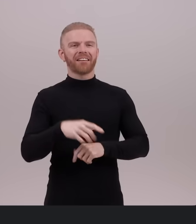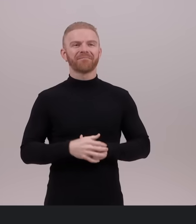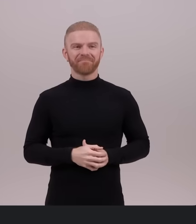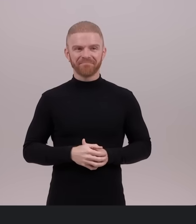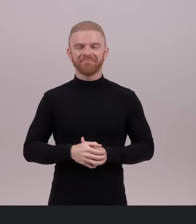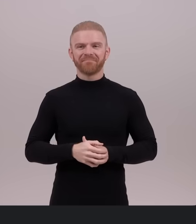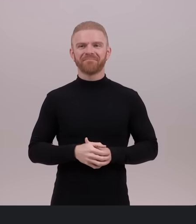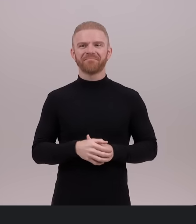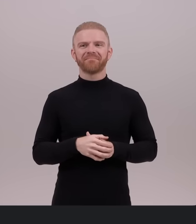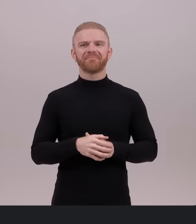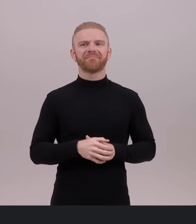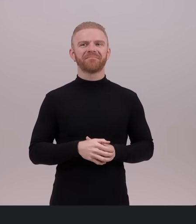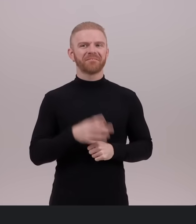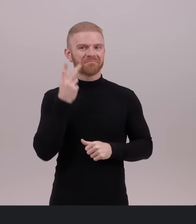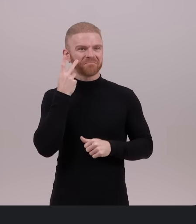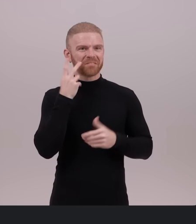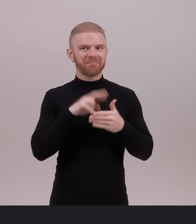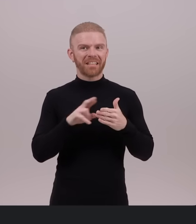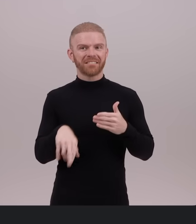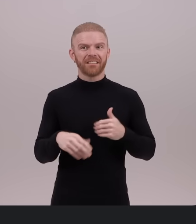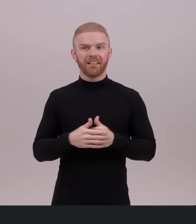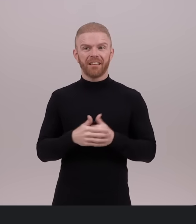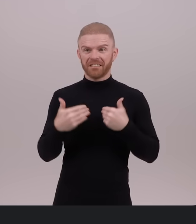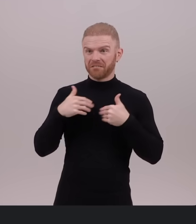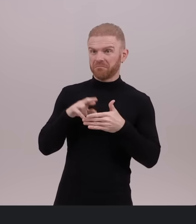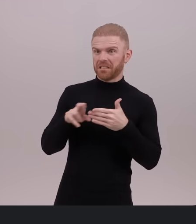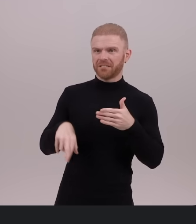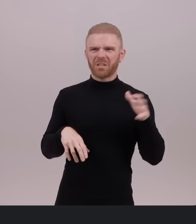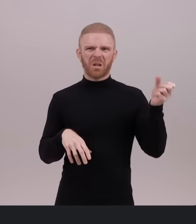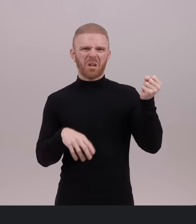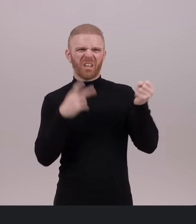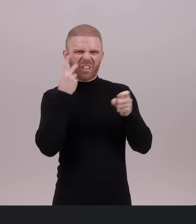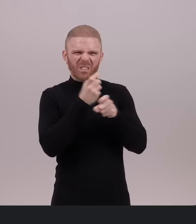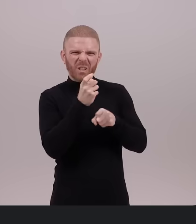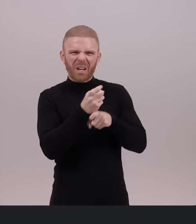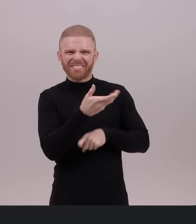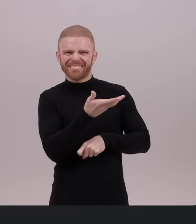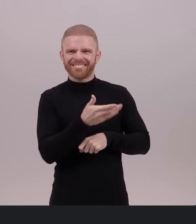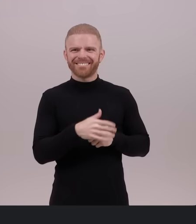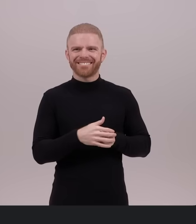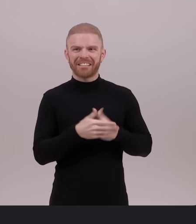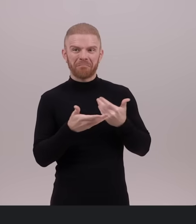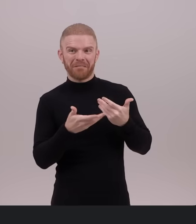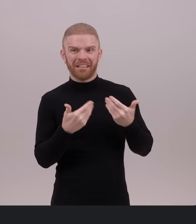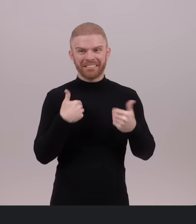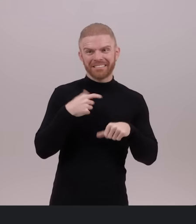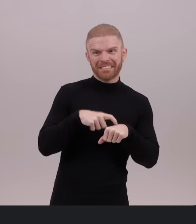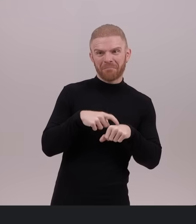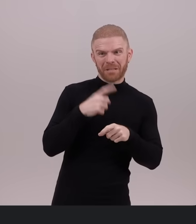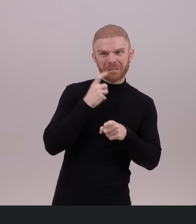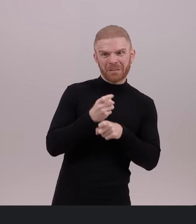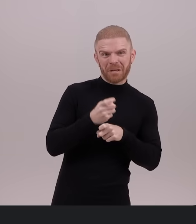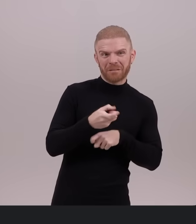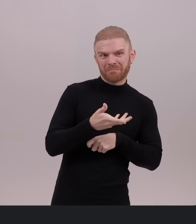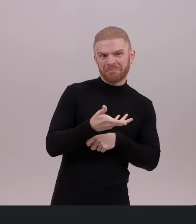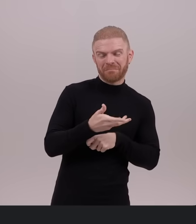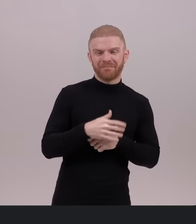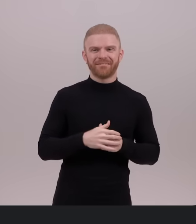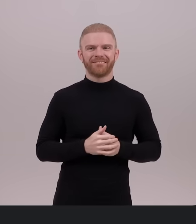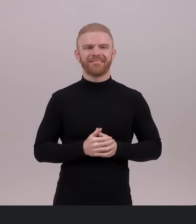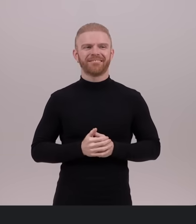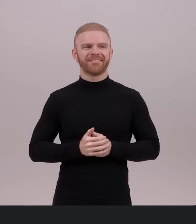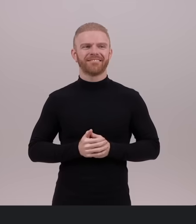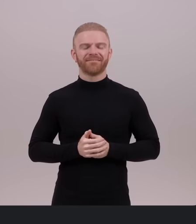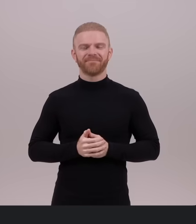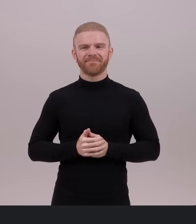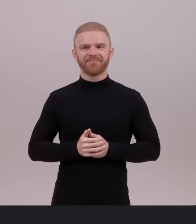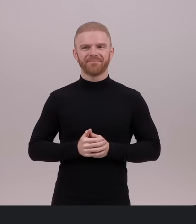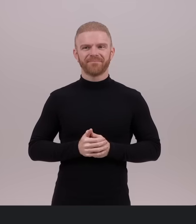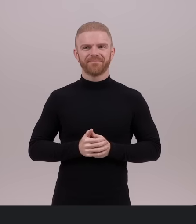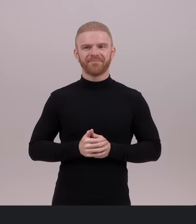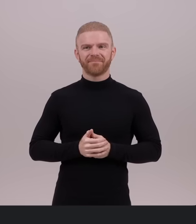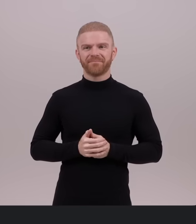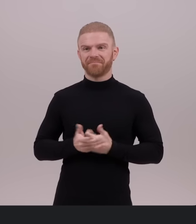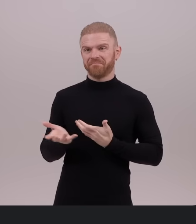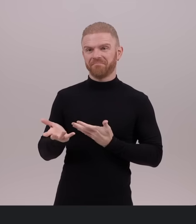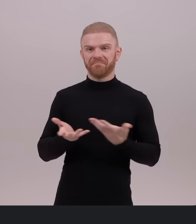So I used slash btw in the same conversation